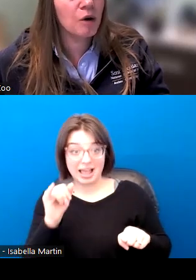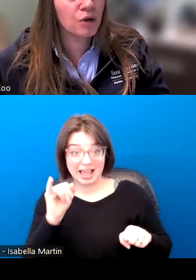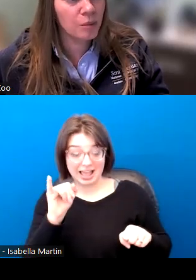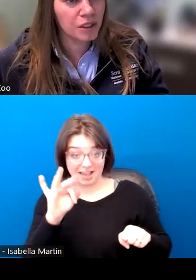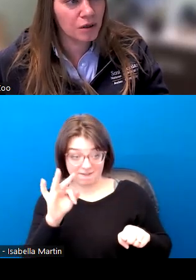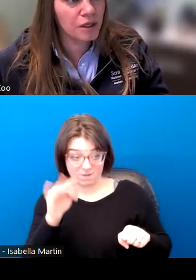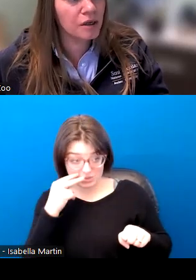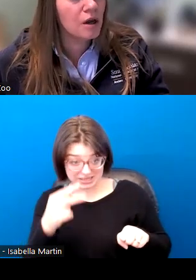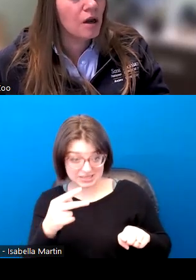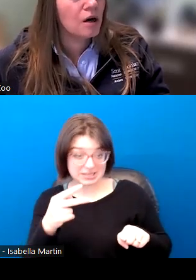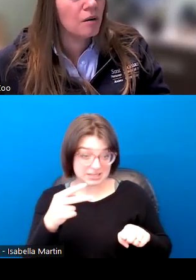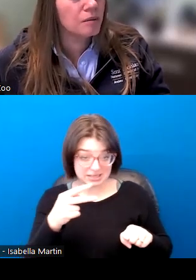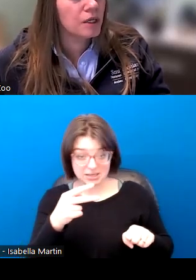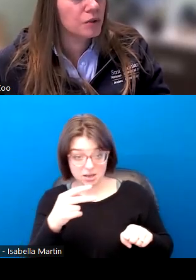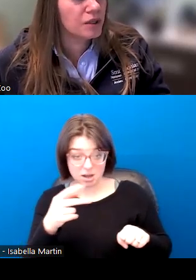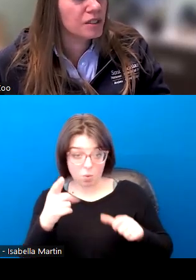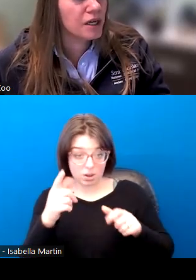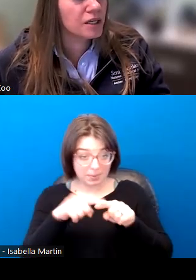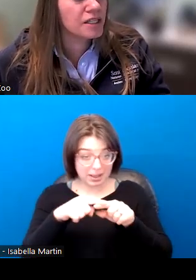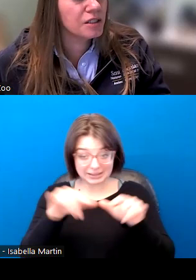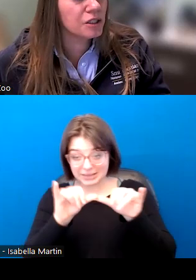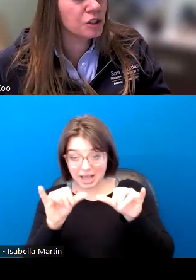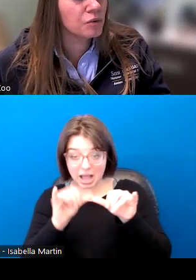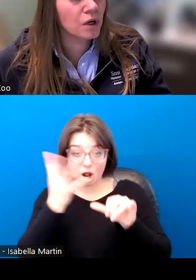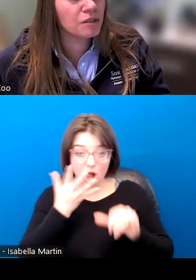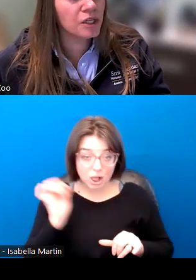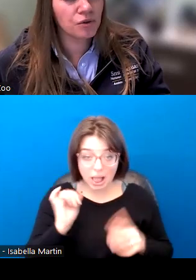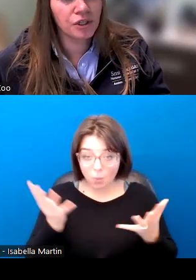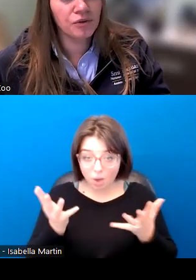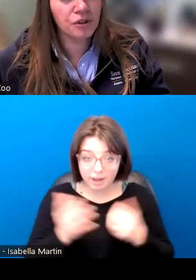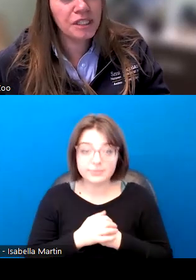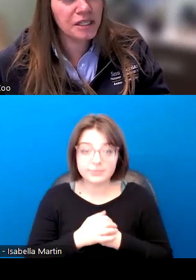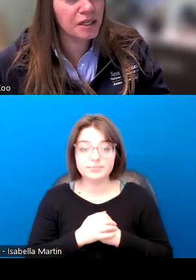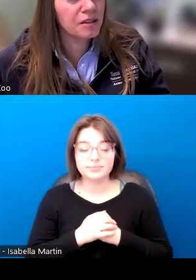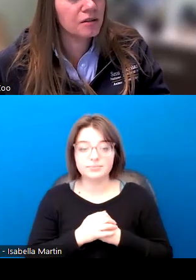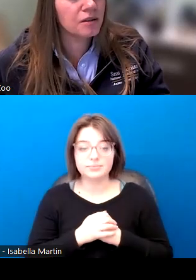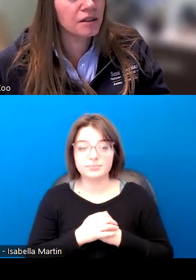How prominent are they um and so in this case ideally you would want to make sure you could see